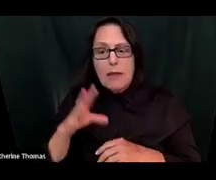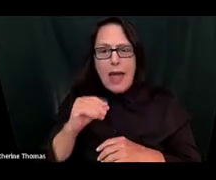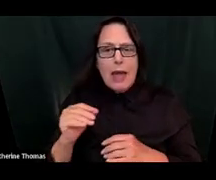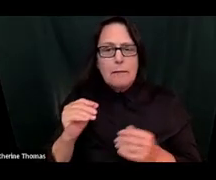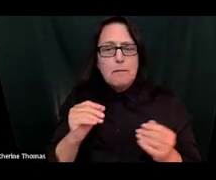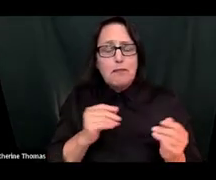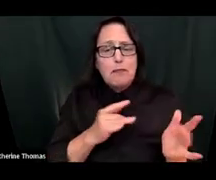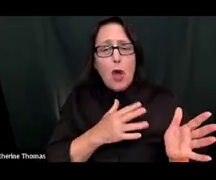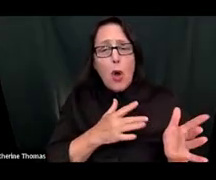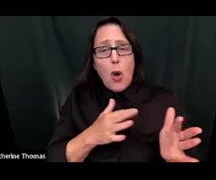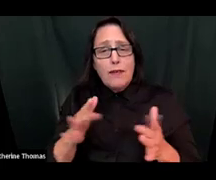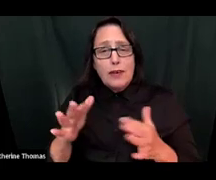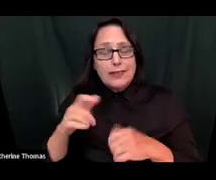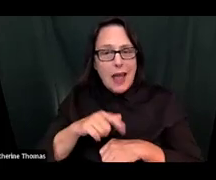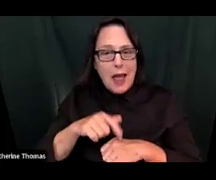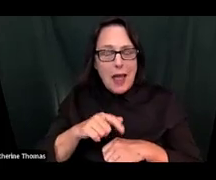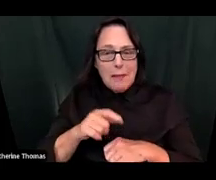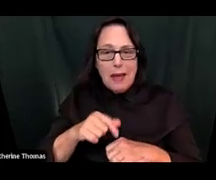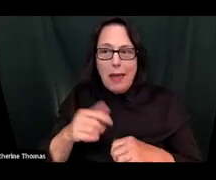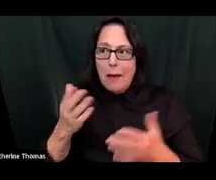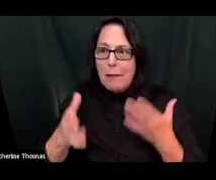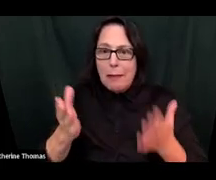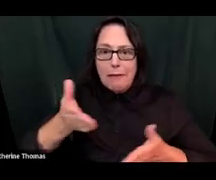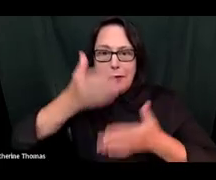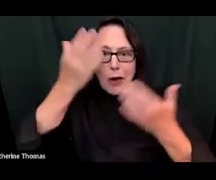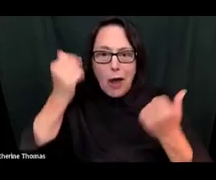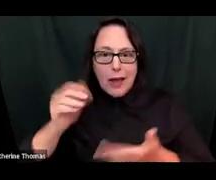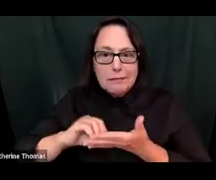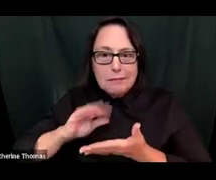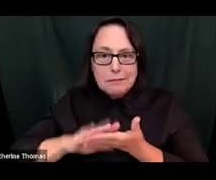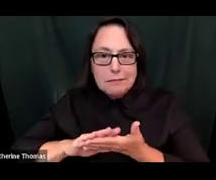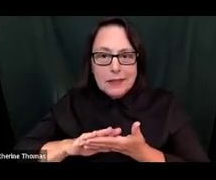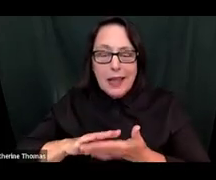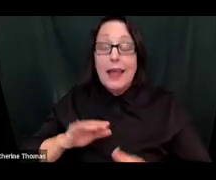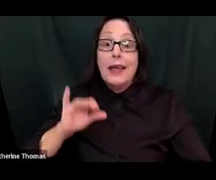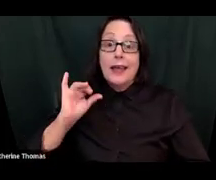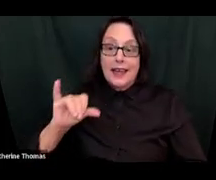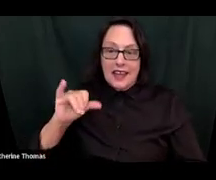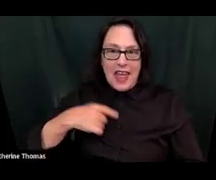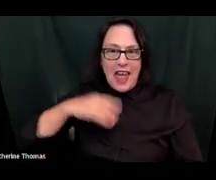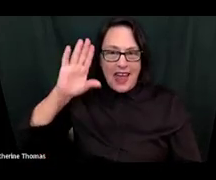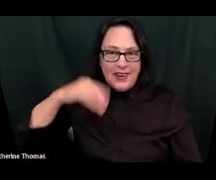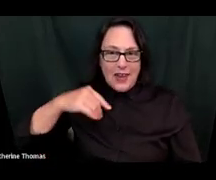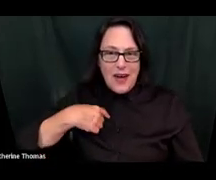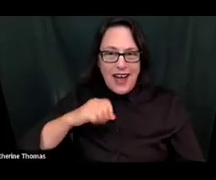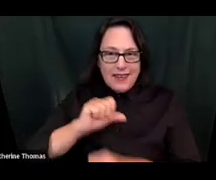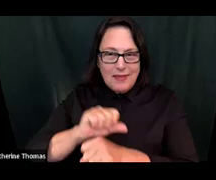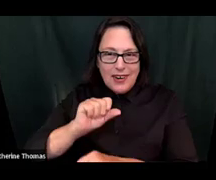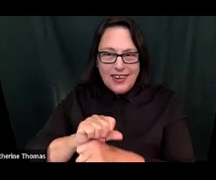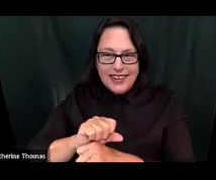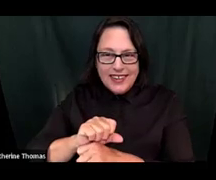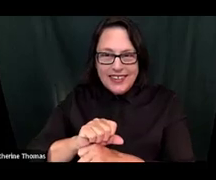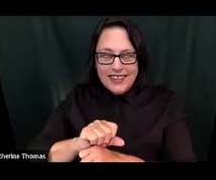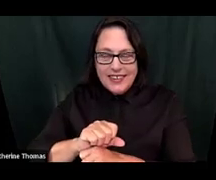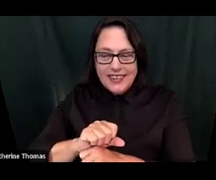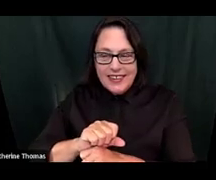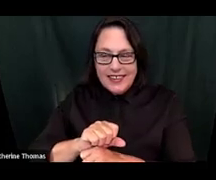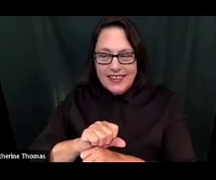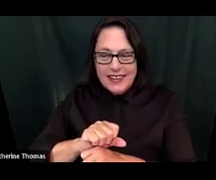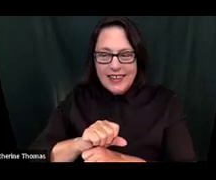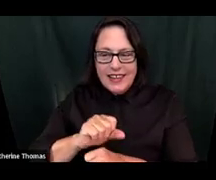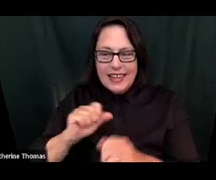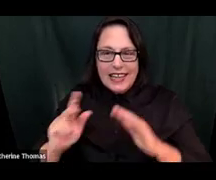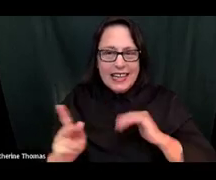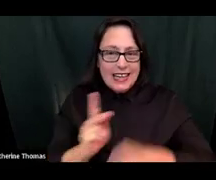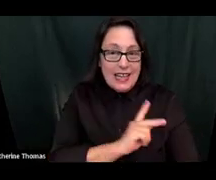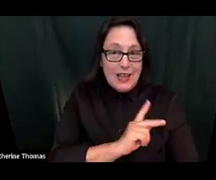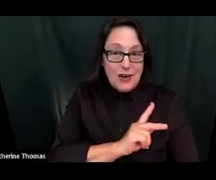time that kind of gets forgotten or dropped. I know that I have I work in a kindergarten